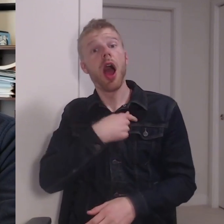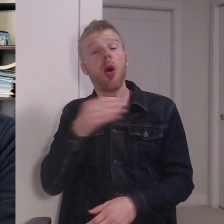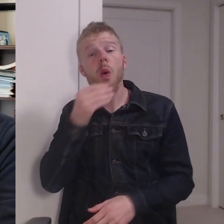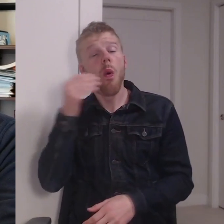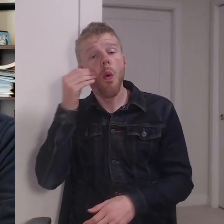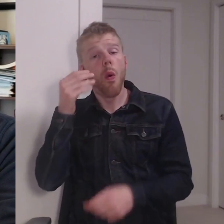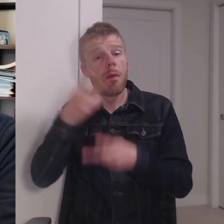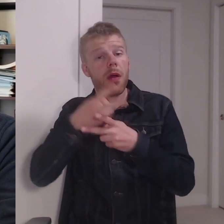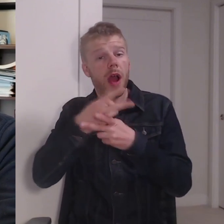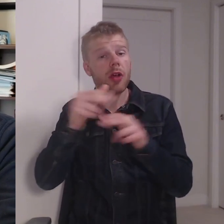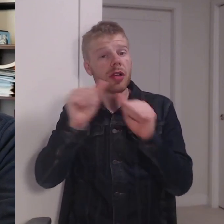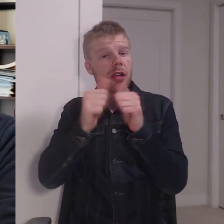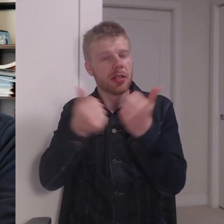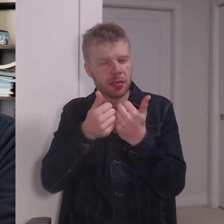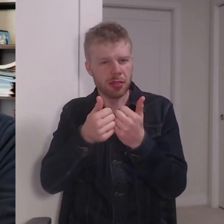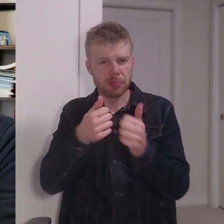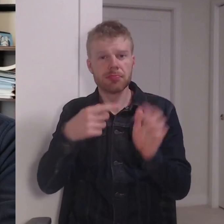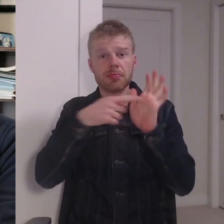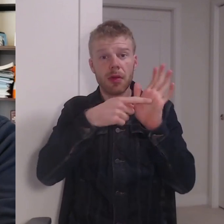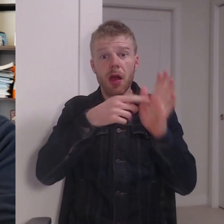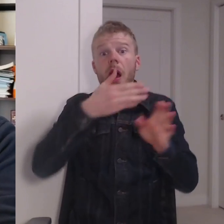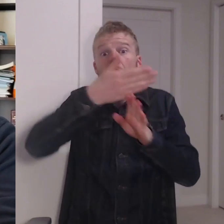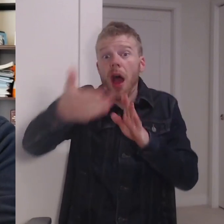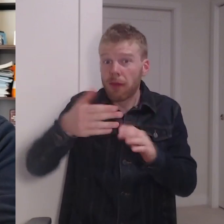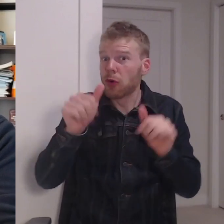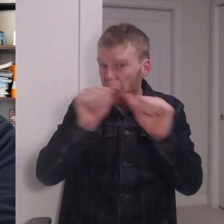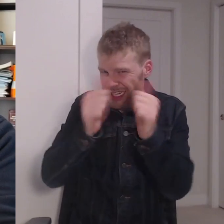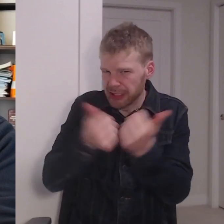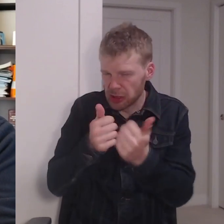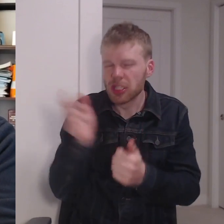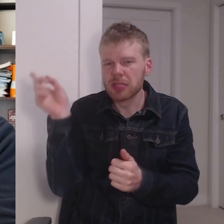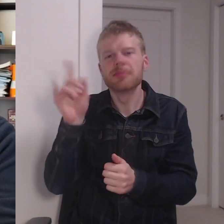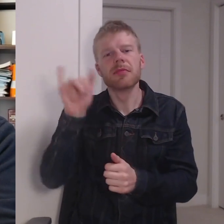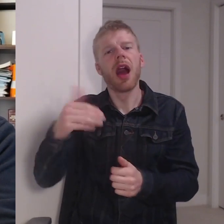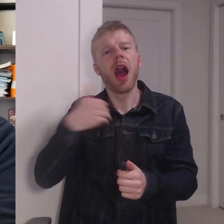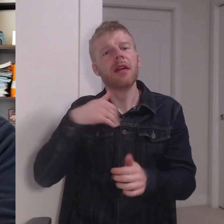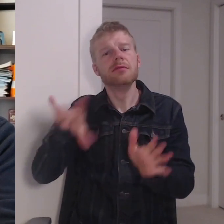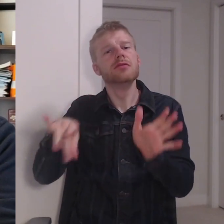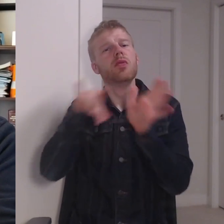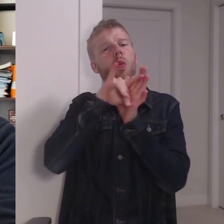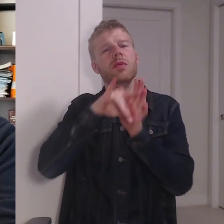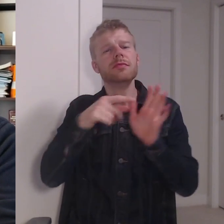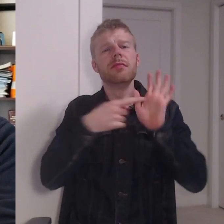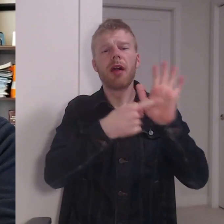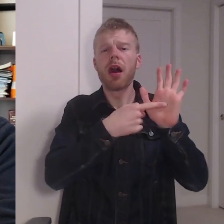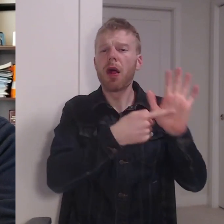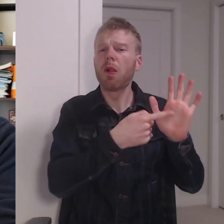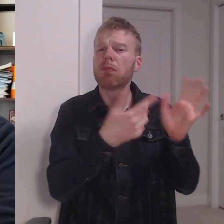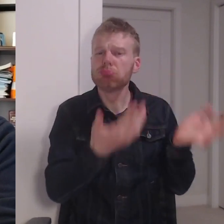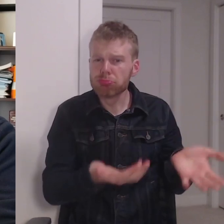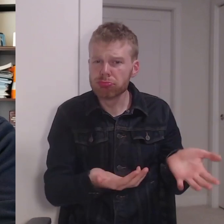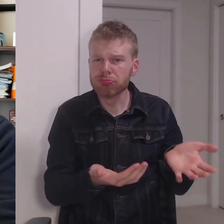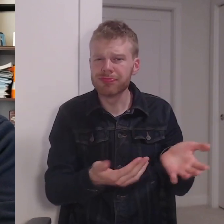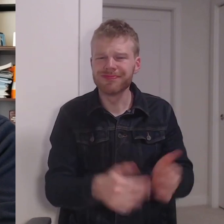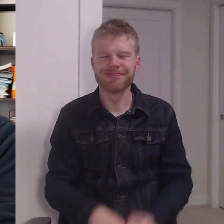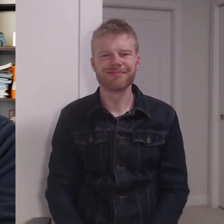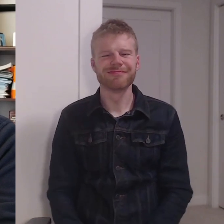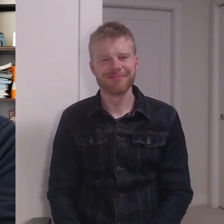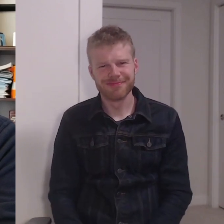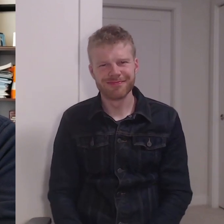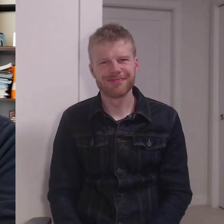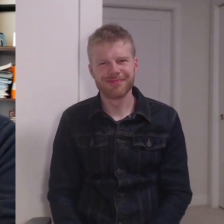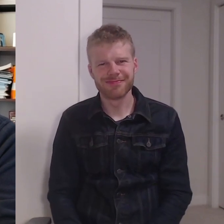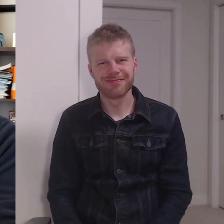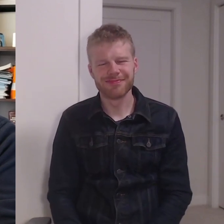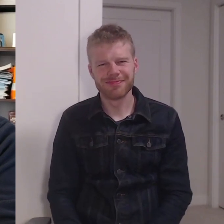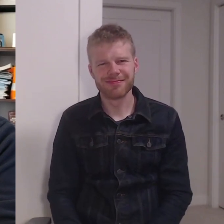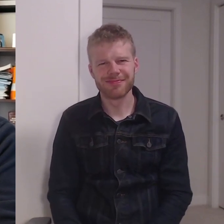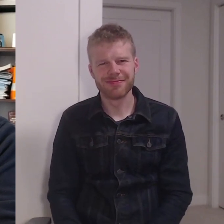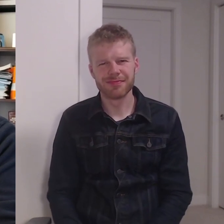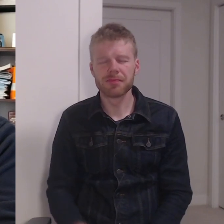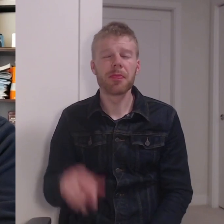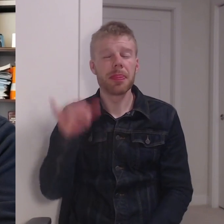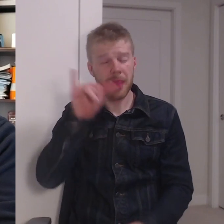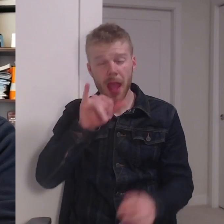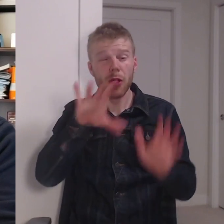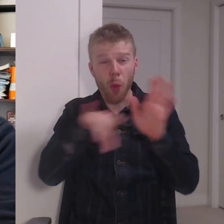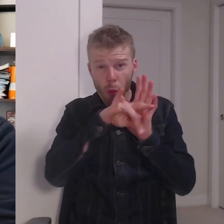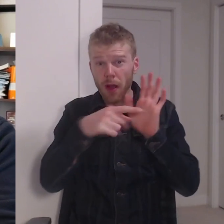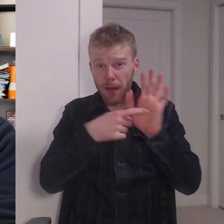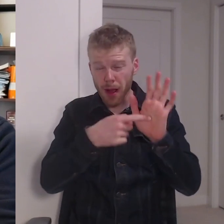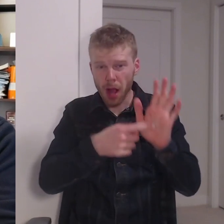and our home care agency was modeled on an agency with choice model